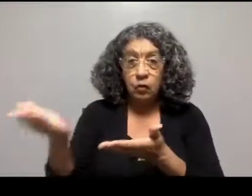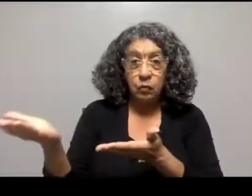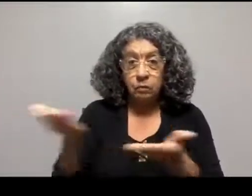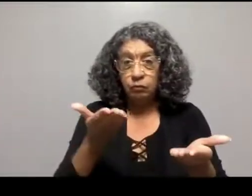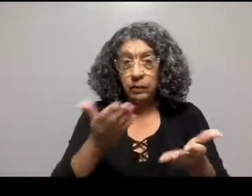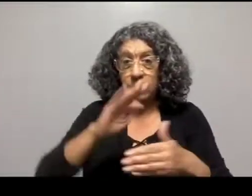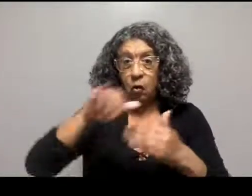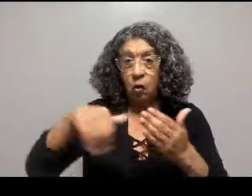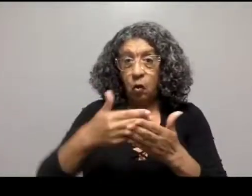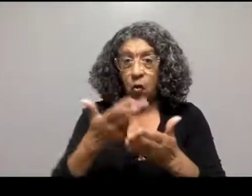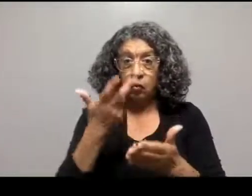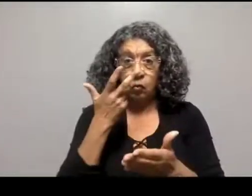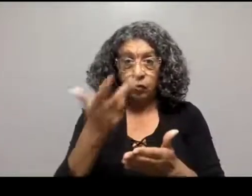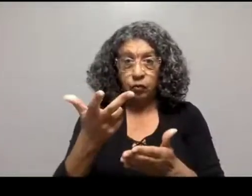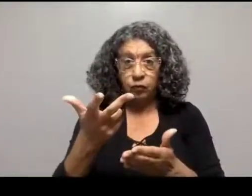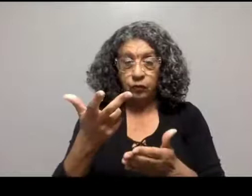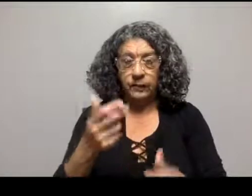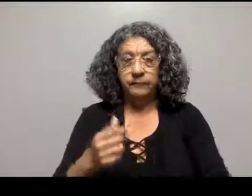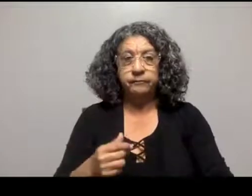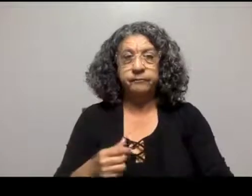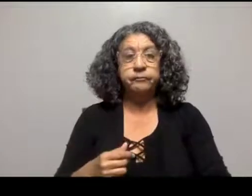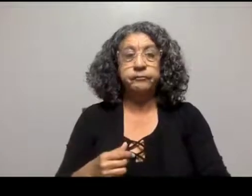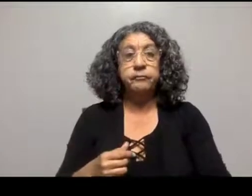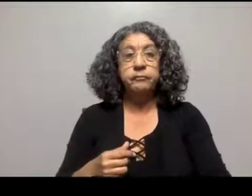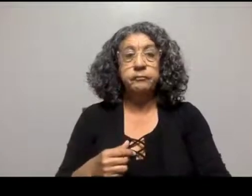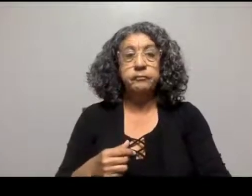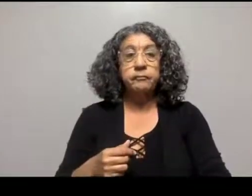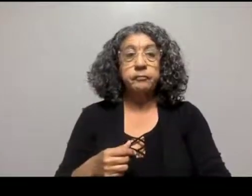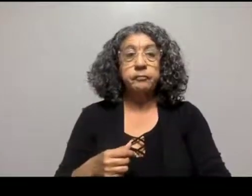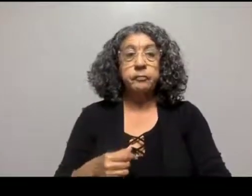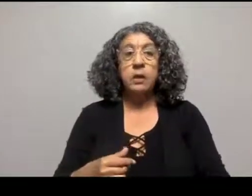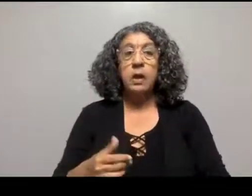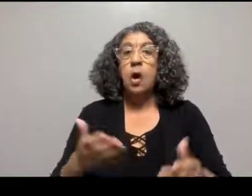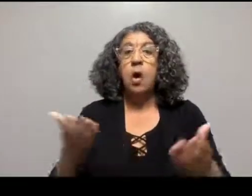the employer make sure you bring all 3 items with you.